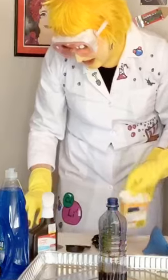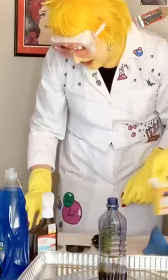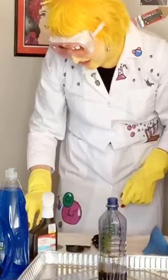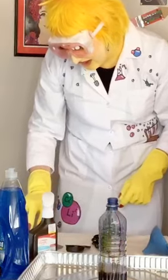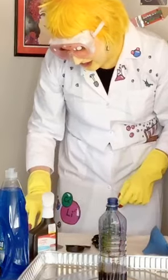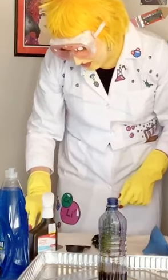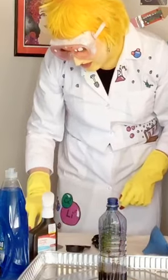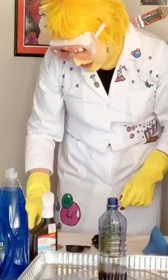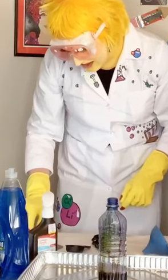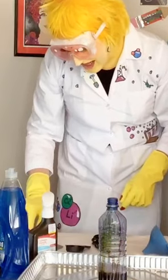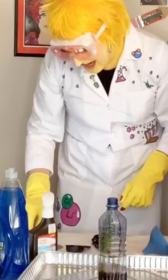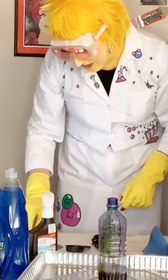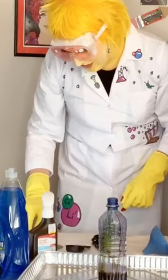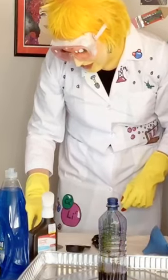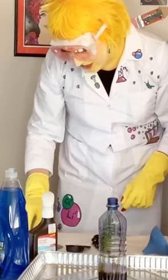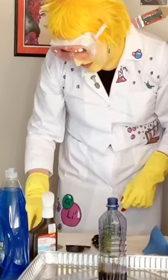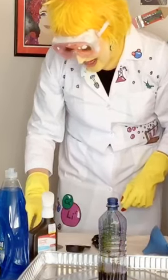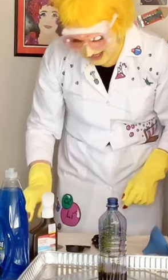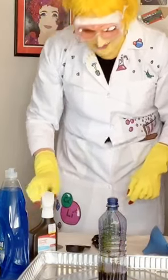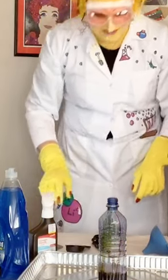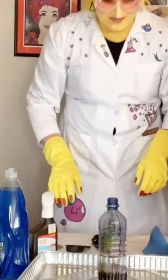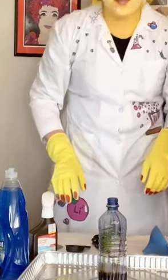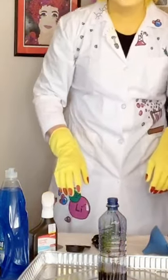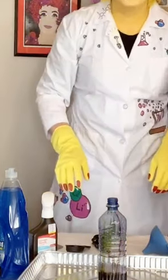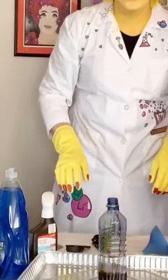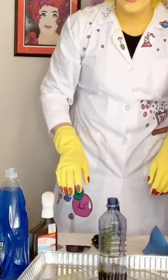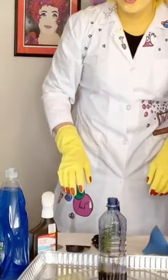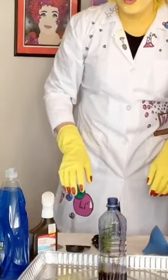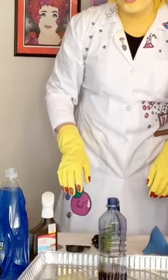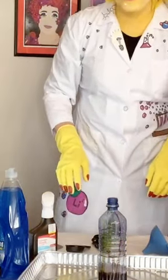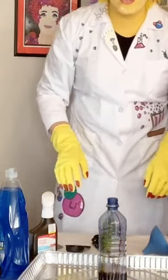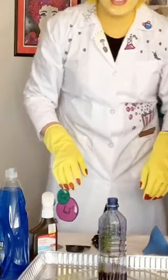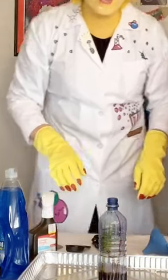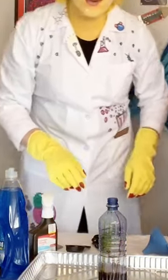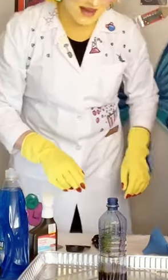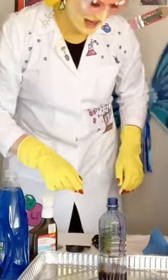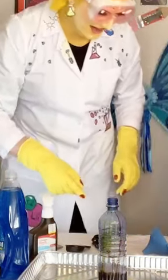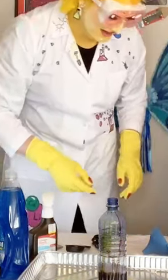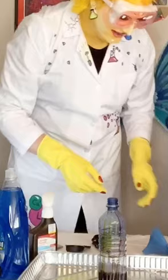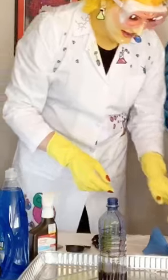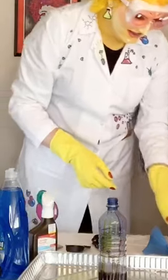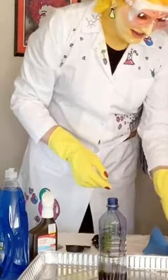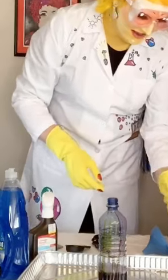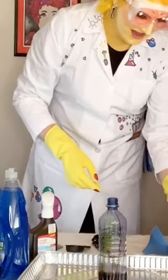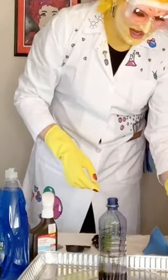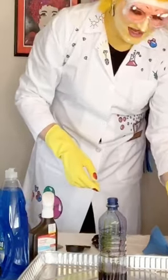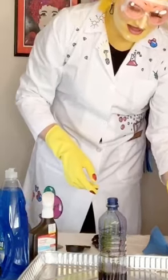Here we go. Now! Are you ready? Are you ready everybody? The yeast is